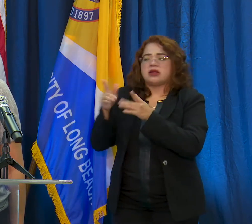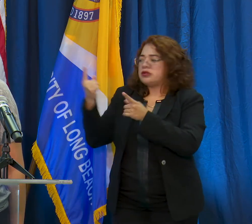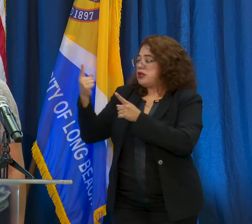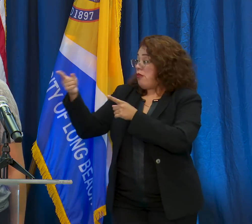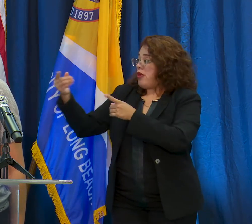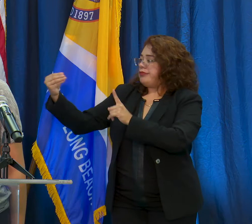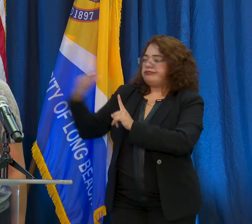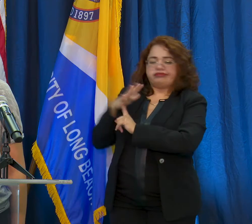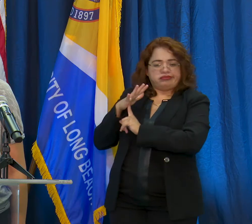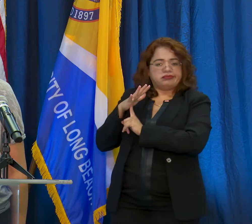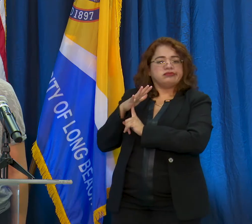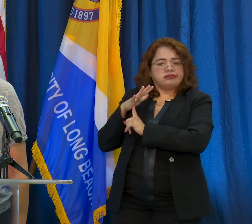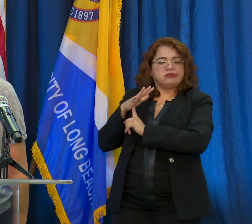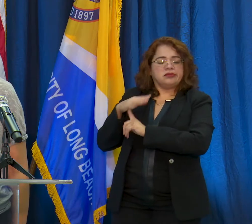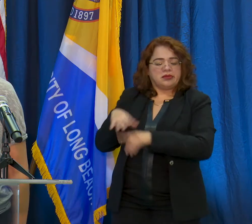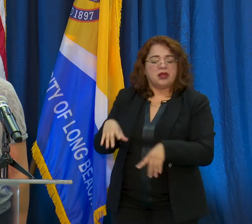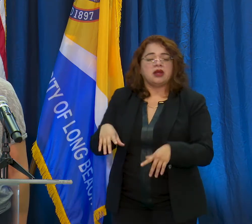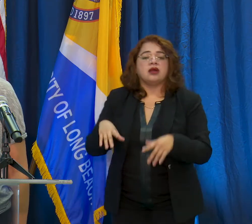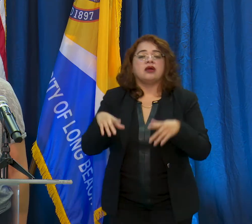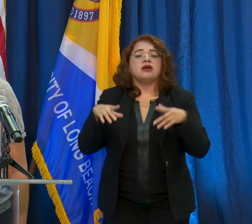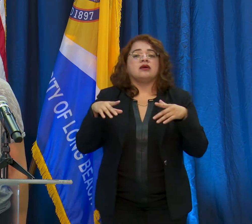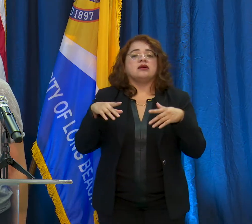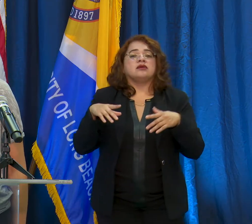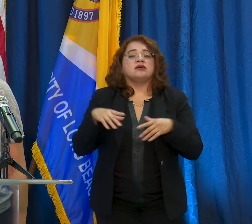so the new updates for those individuals is